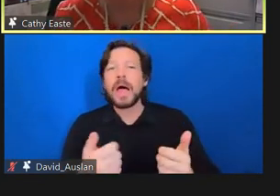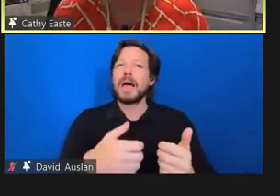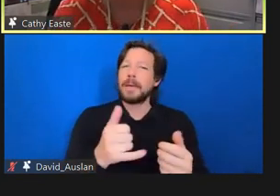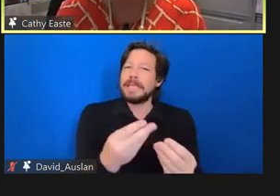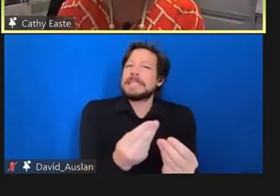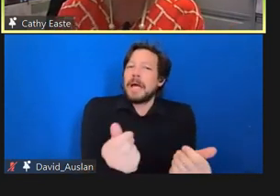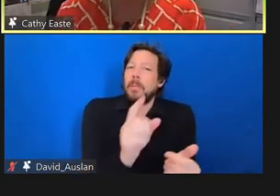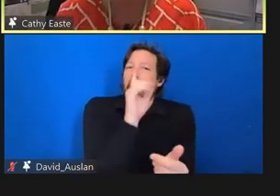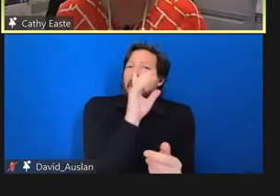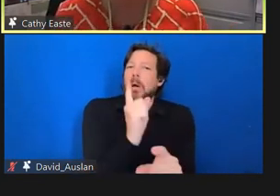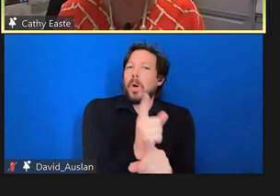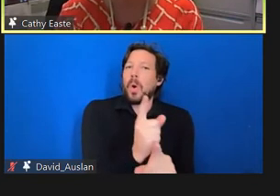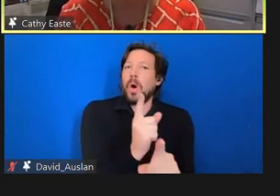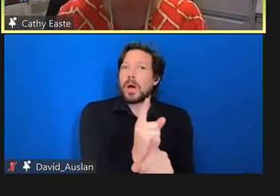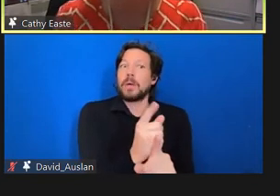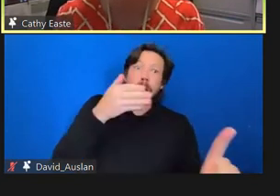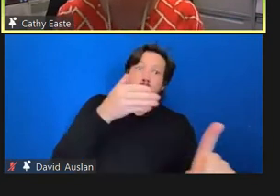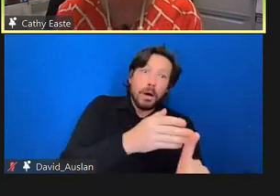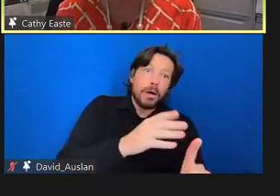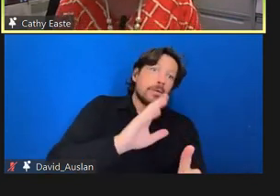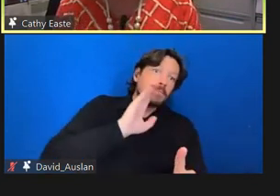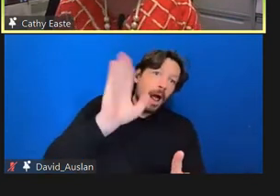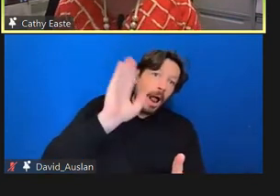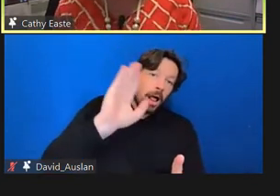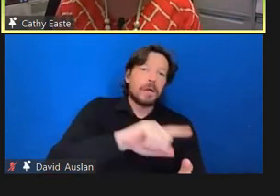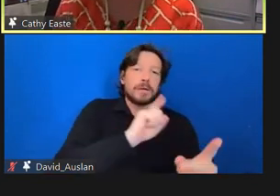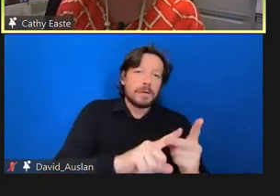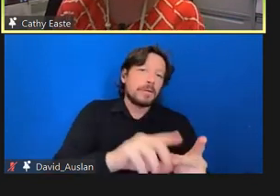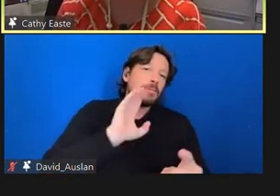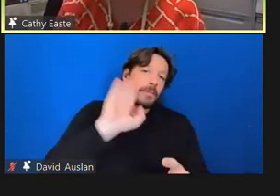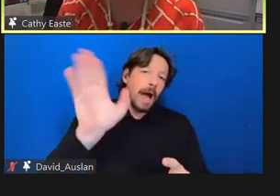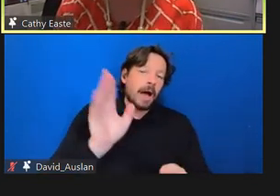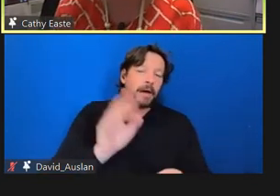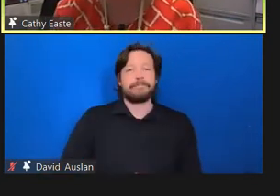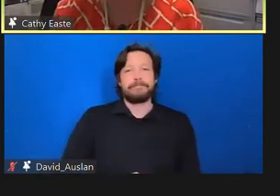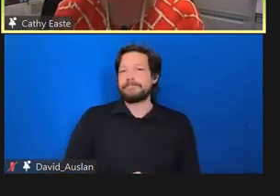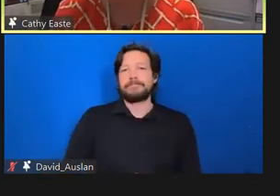et cetera. But we're not going to specifically go through those nuts and bolts, right? We're